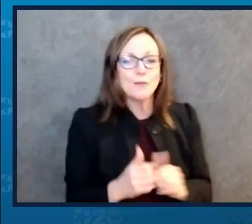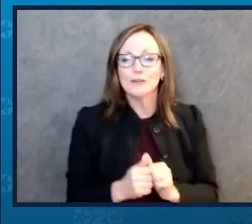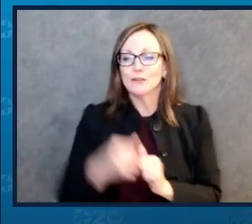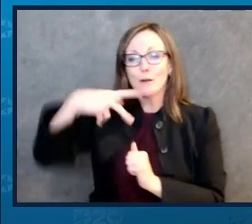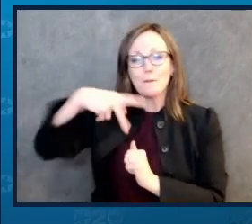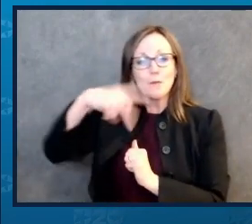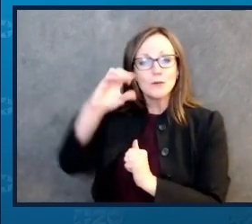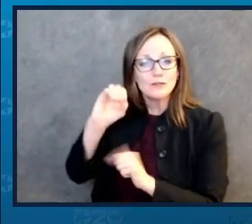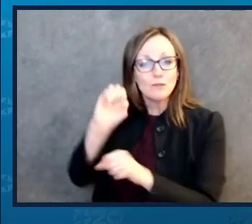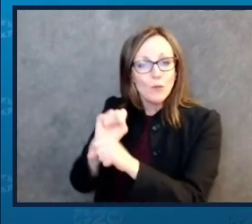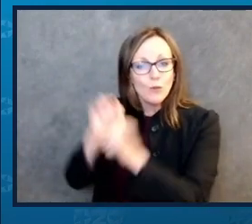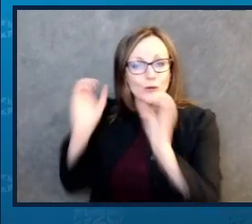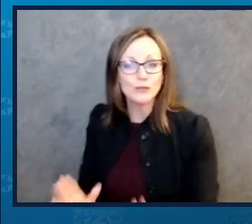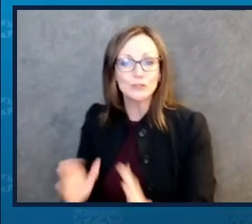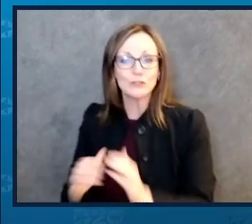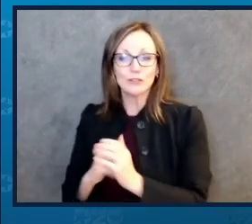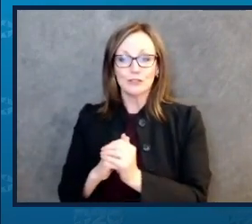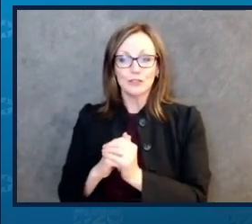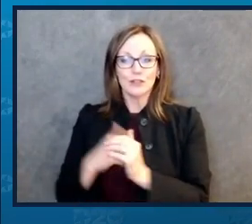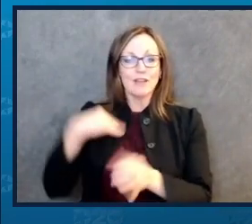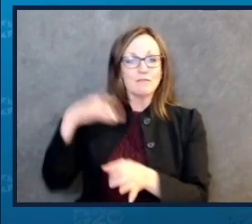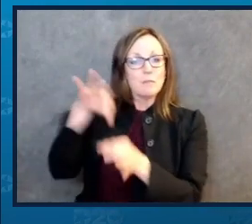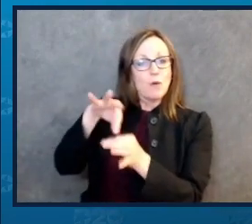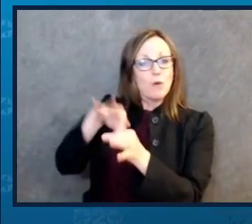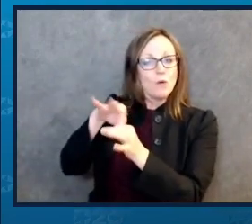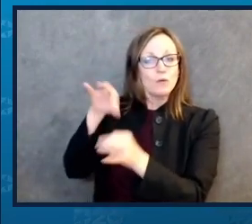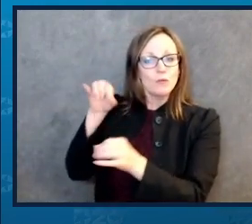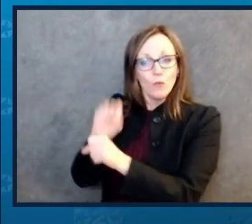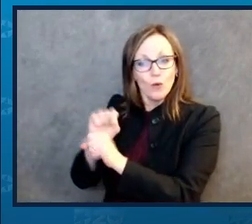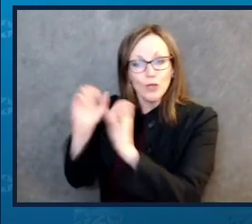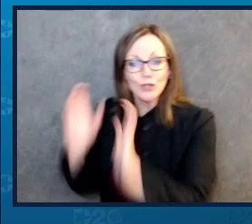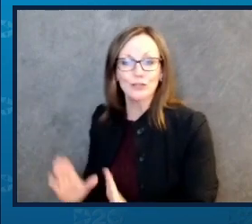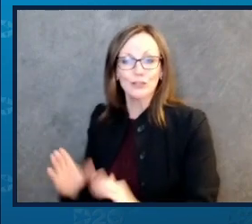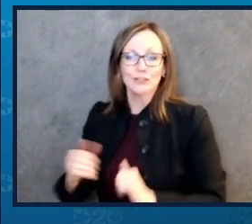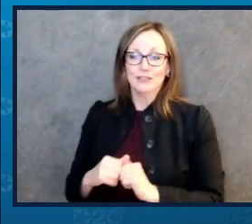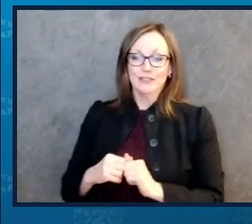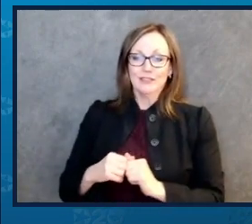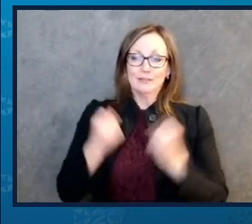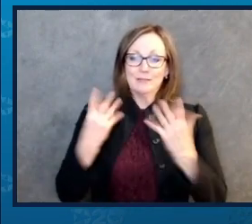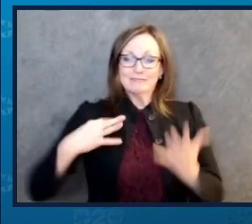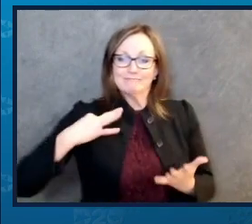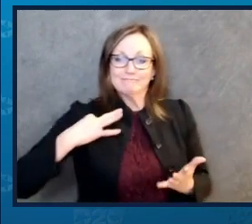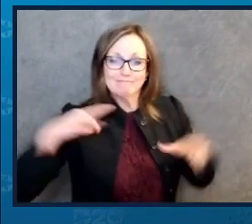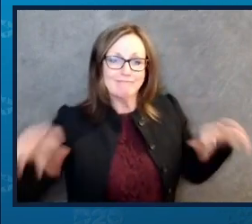AUM PUTTING THEIR OWN SAFETY ON